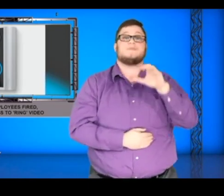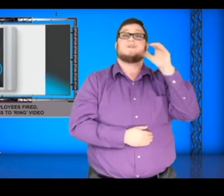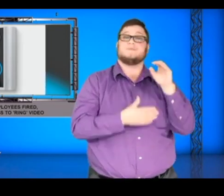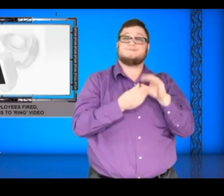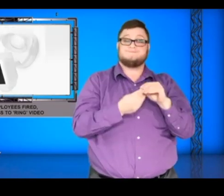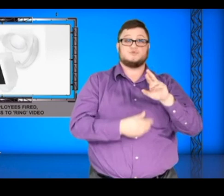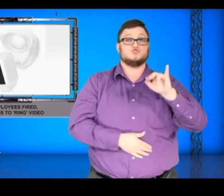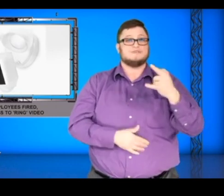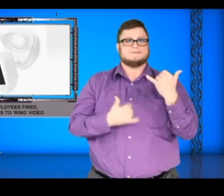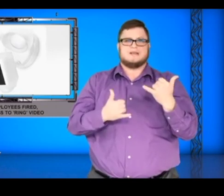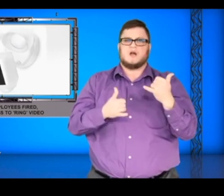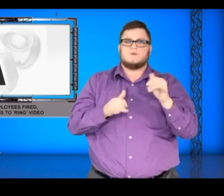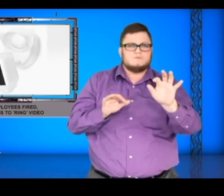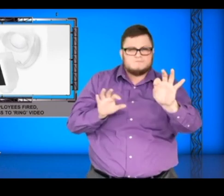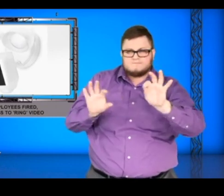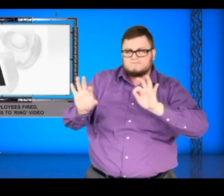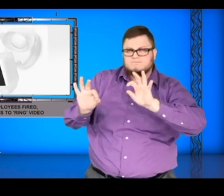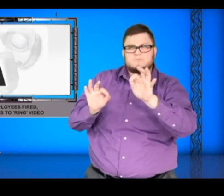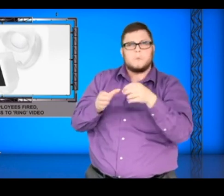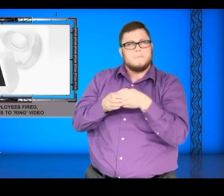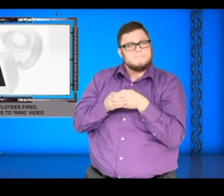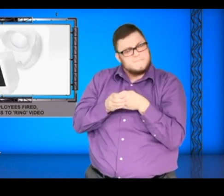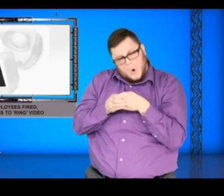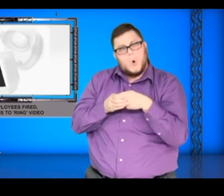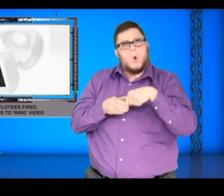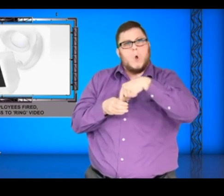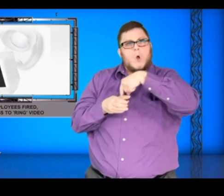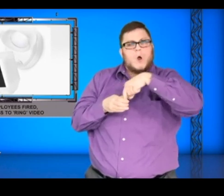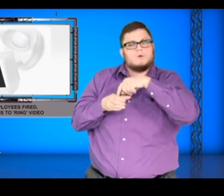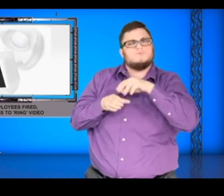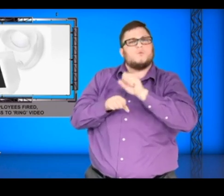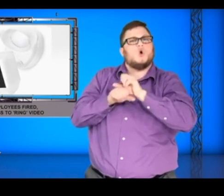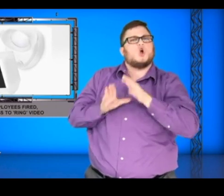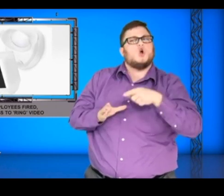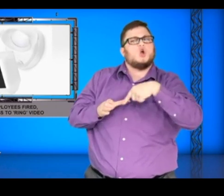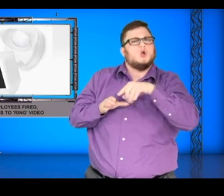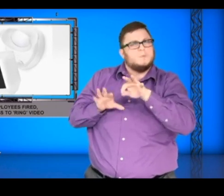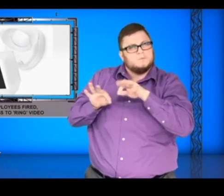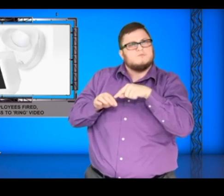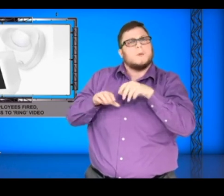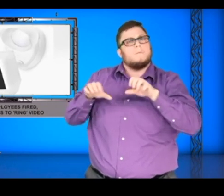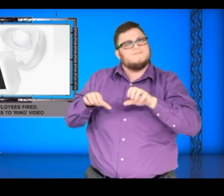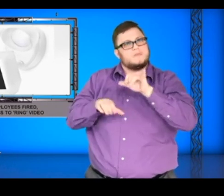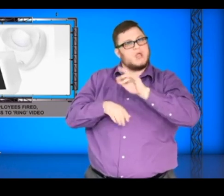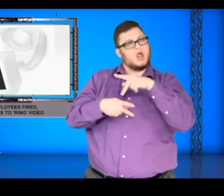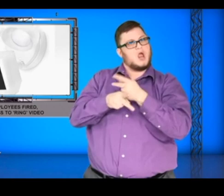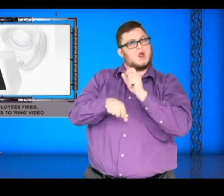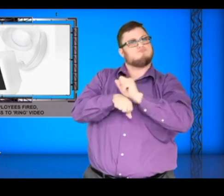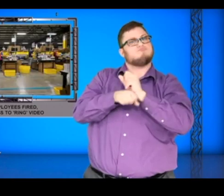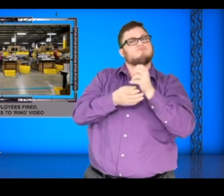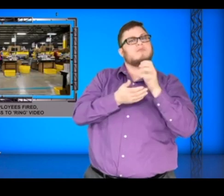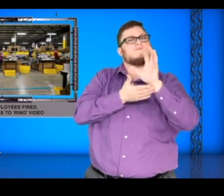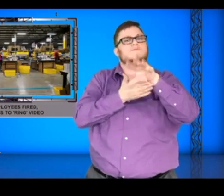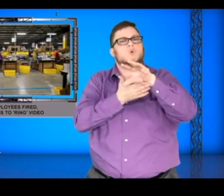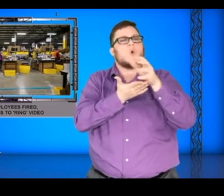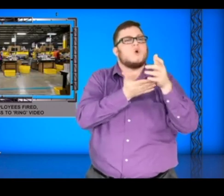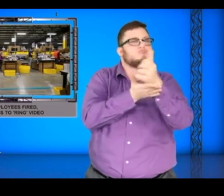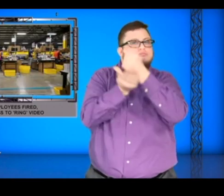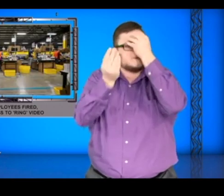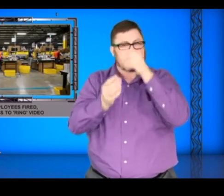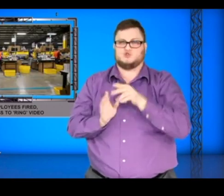The company said Ring is now limiting that type of video access to a smaller number of workers.